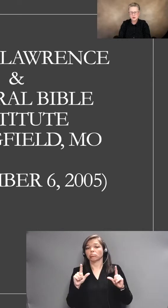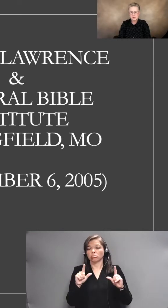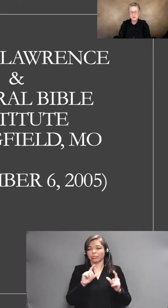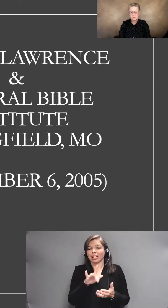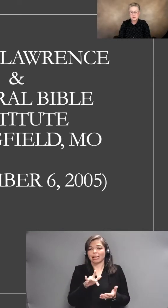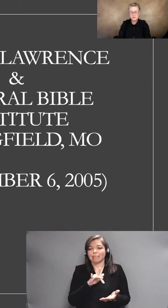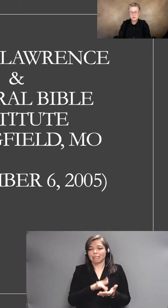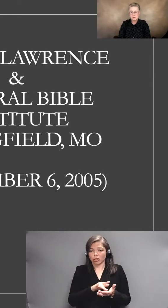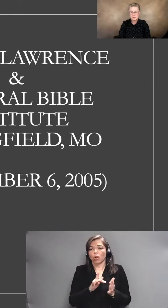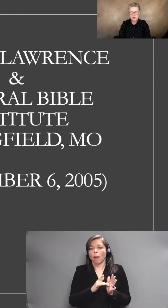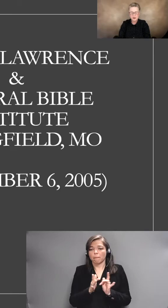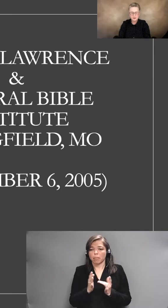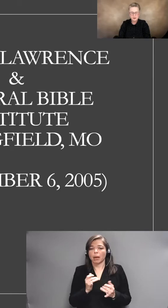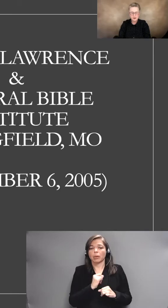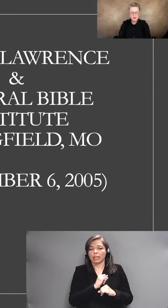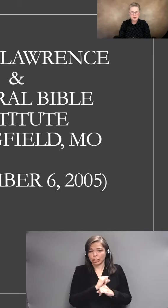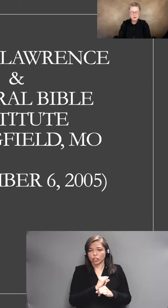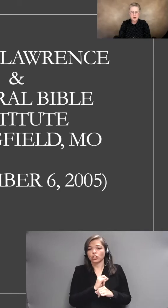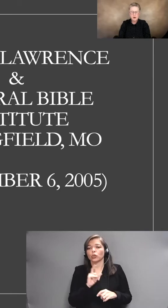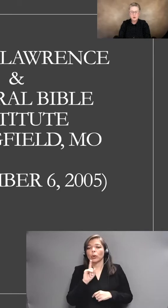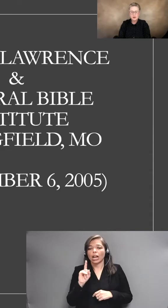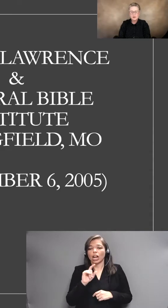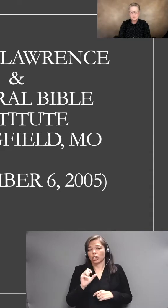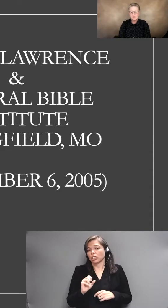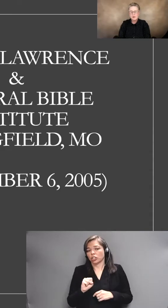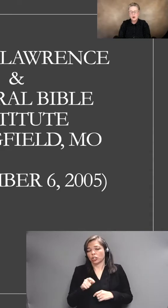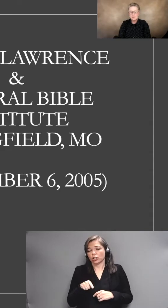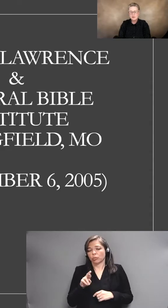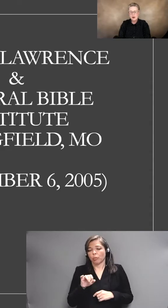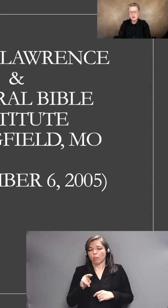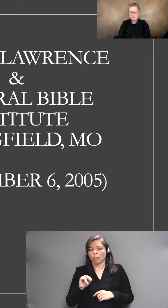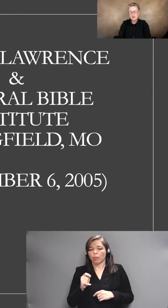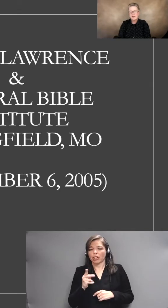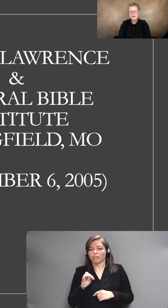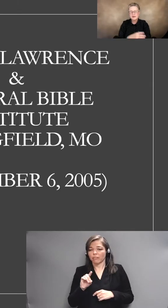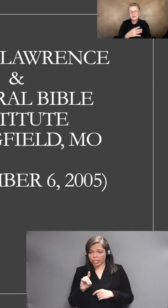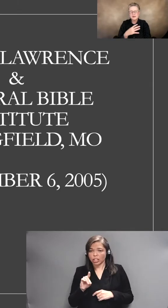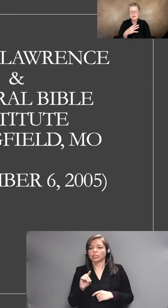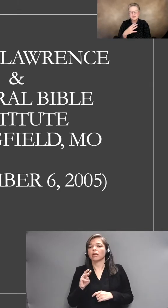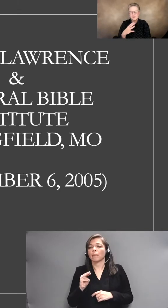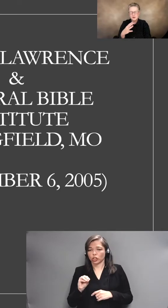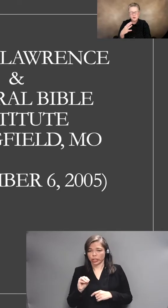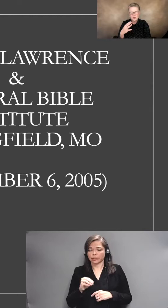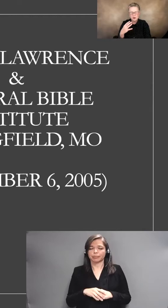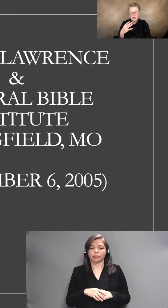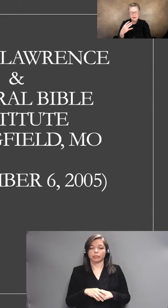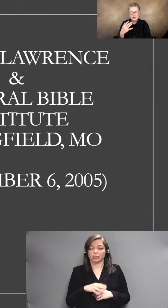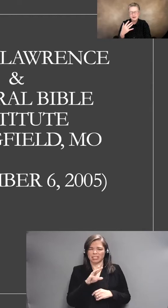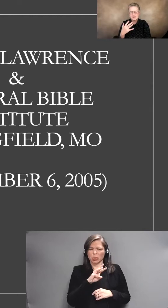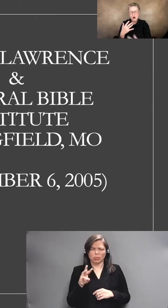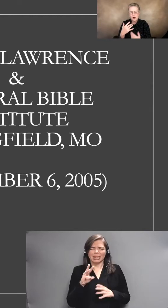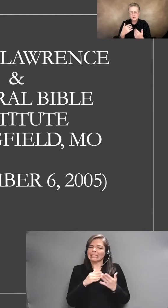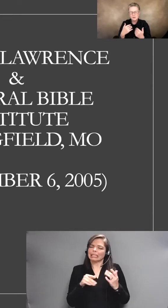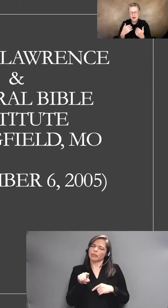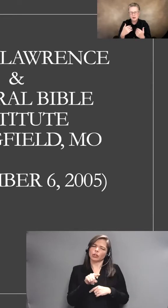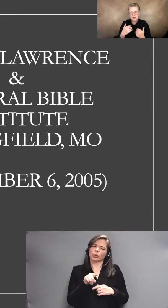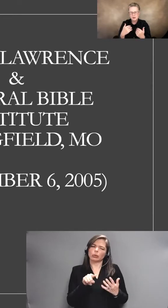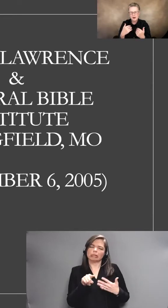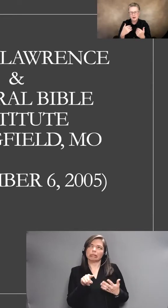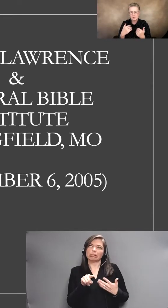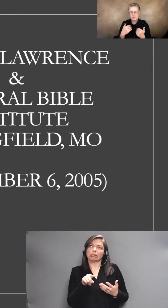in Springfield, Missouri, now the website . . . it's hard to imagine that . . .